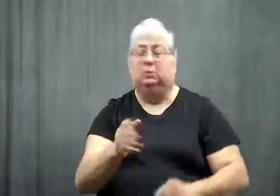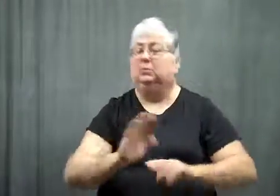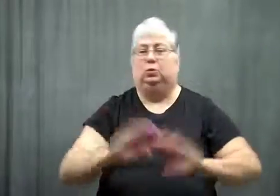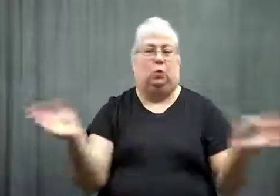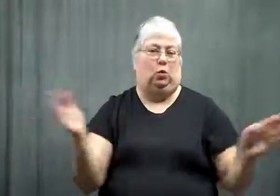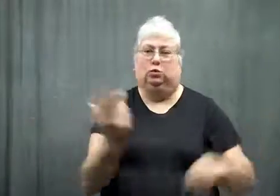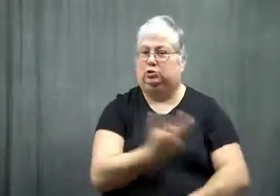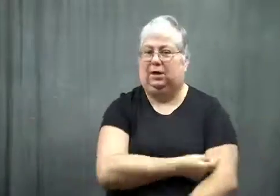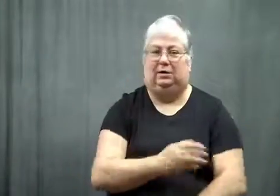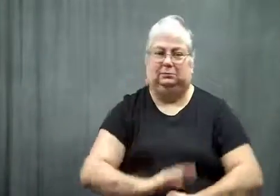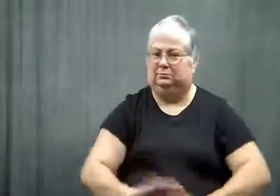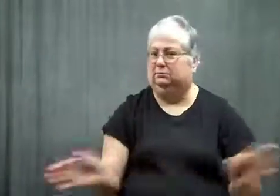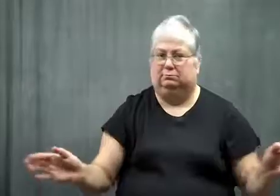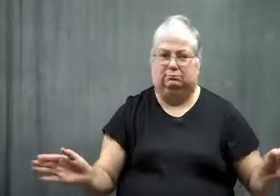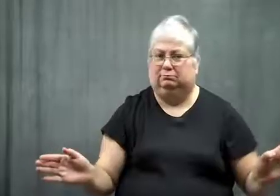then you shouldn't have the shot at all.